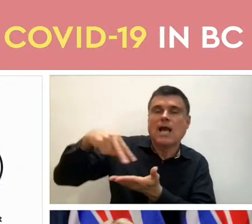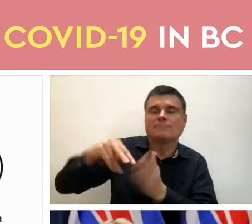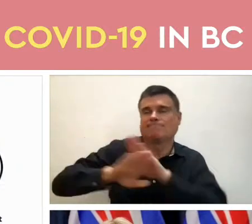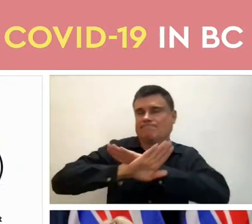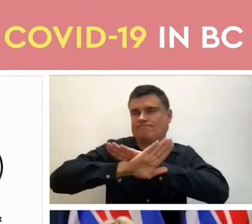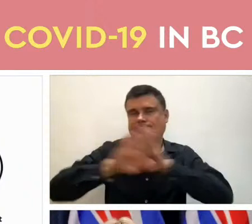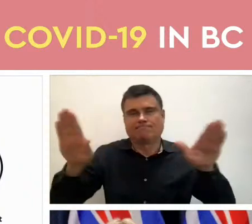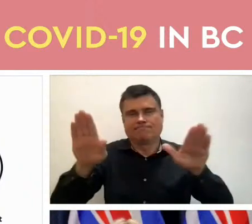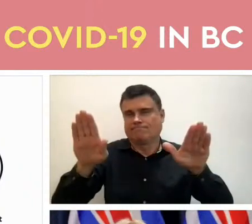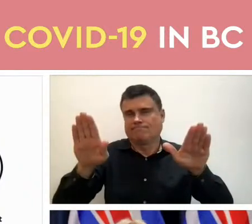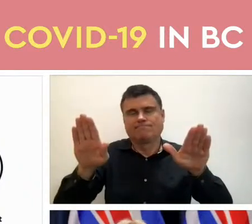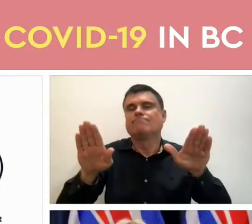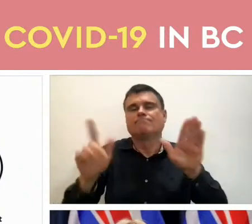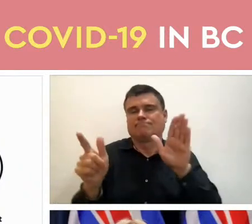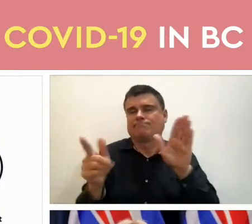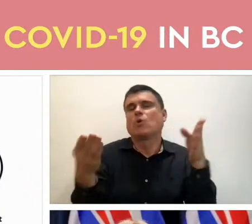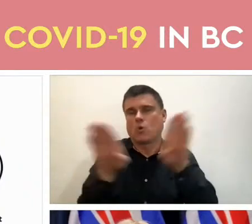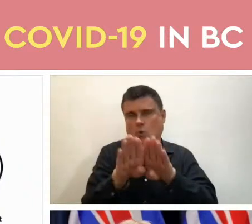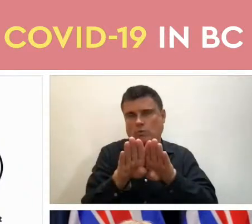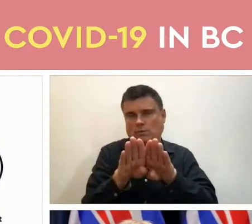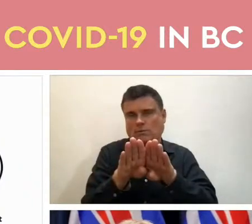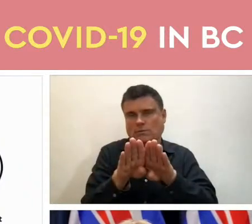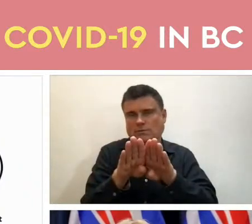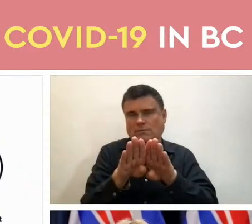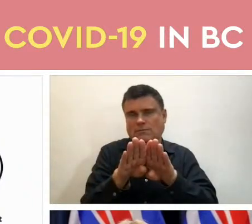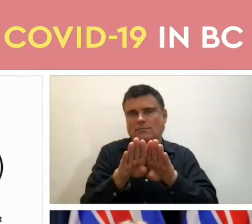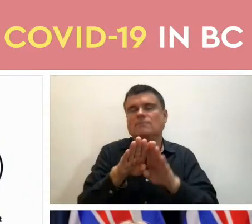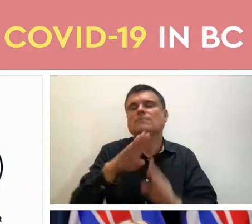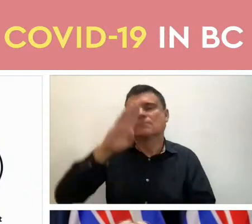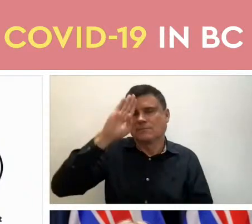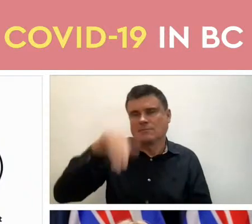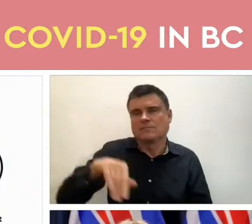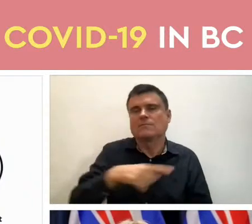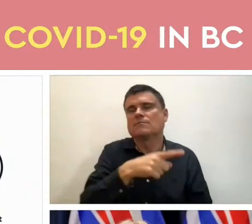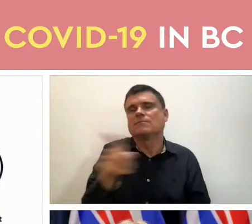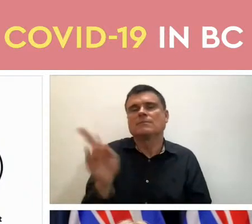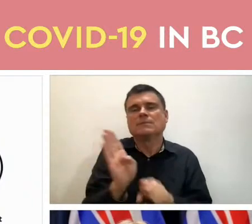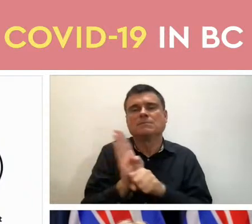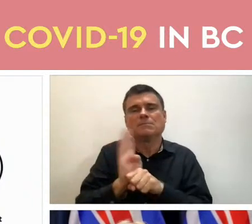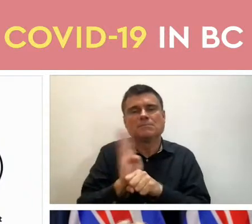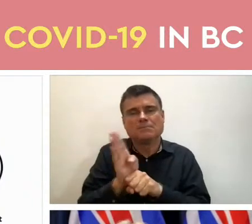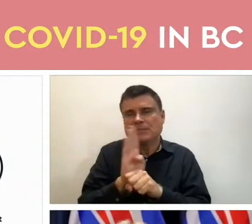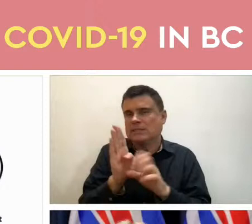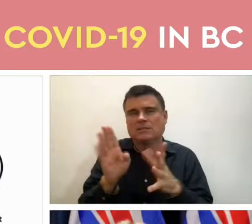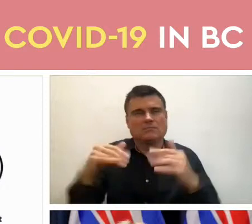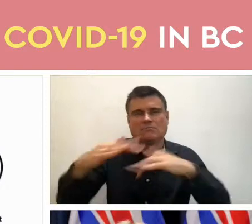unfortunately have been places where transmission events have happened and have spread out to